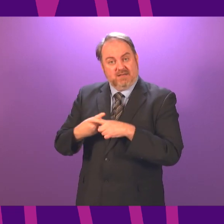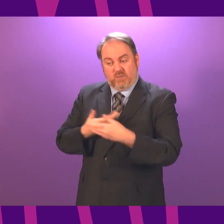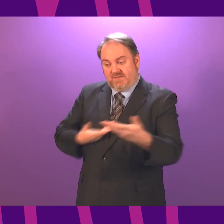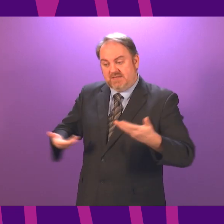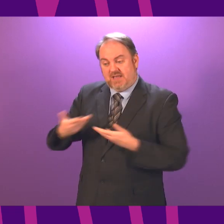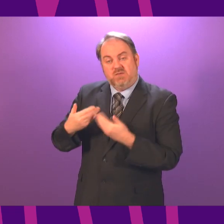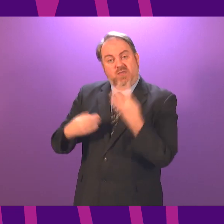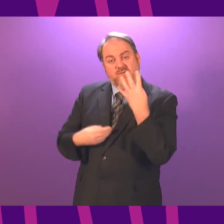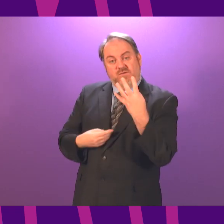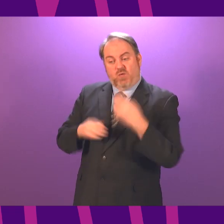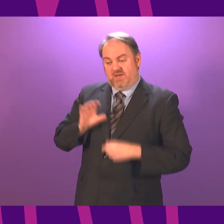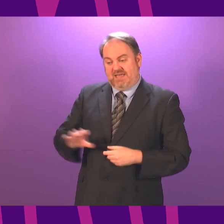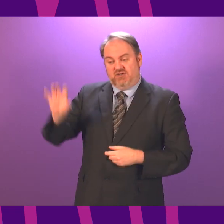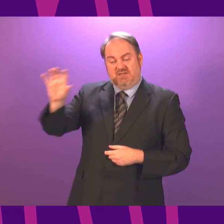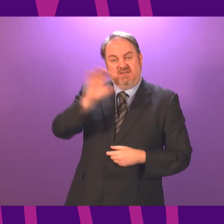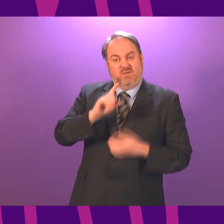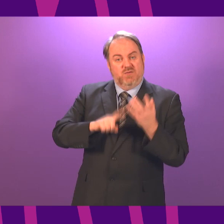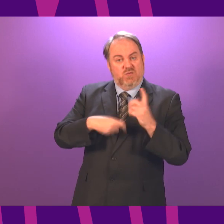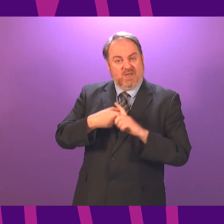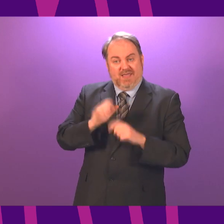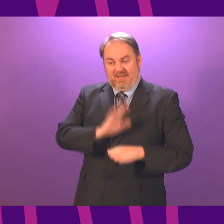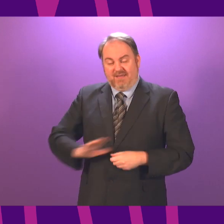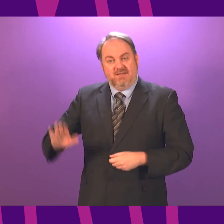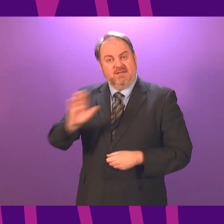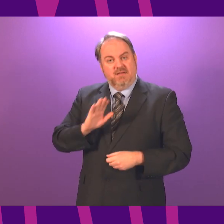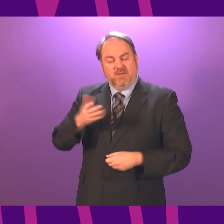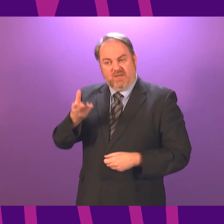The training takes proper account of the existing skills and experience of the